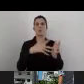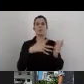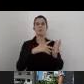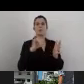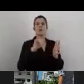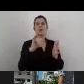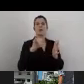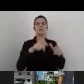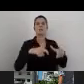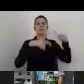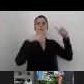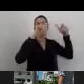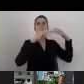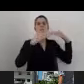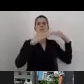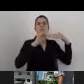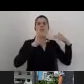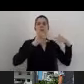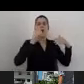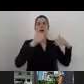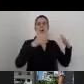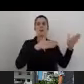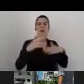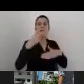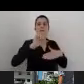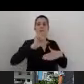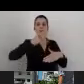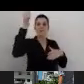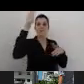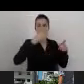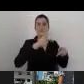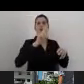After that we create these items,